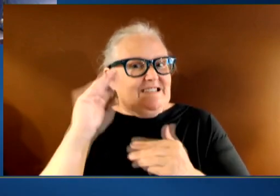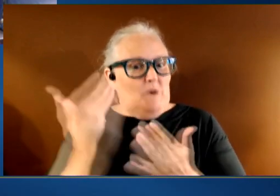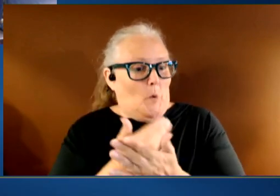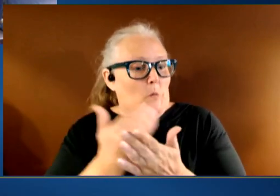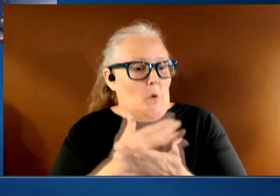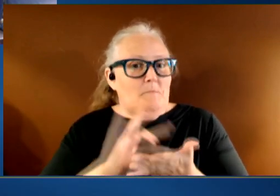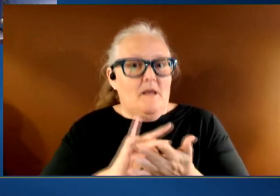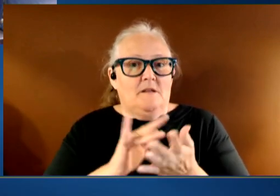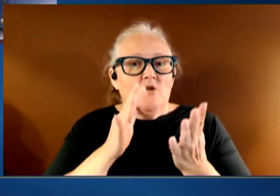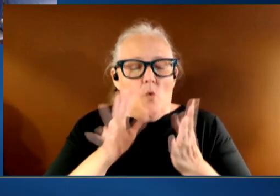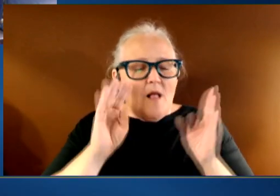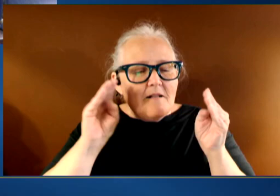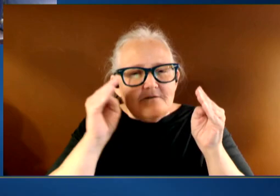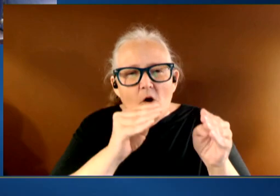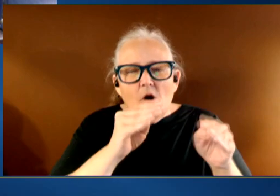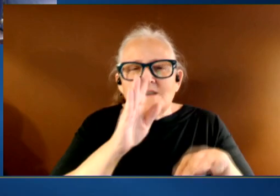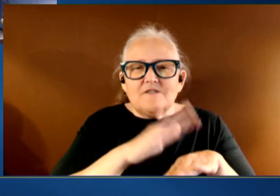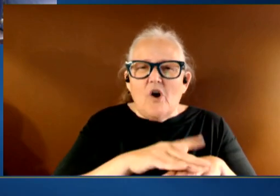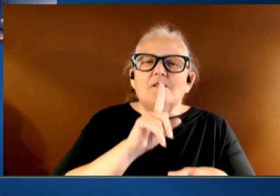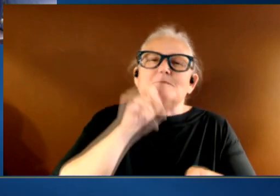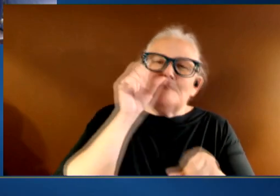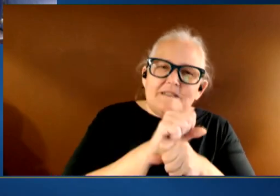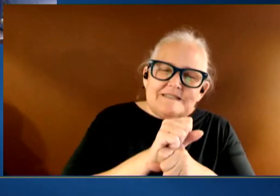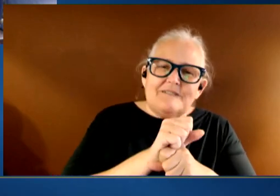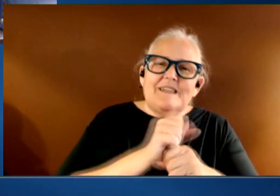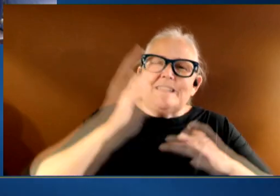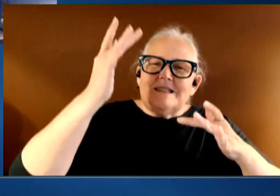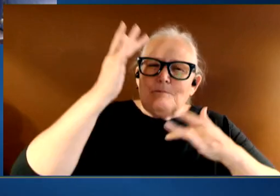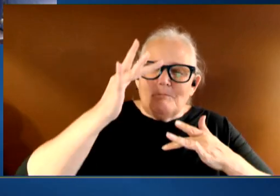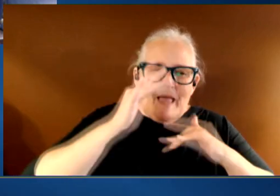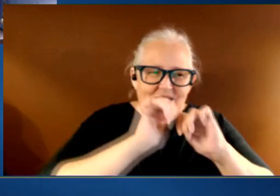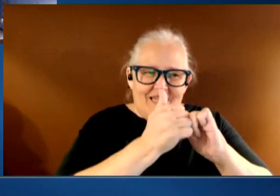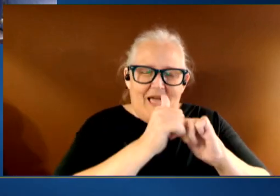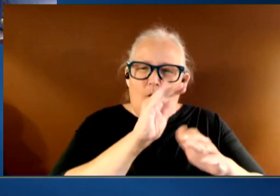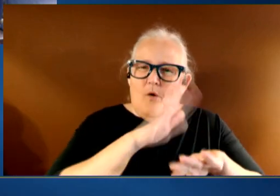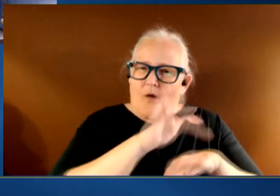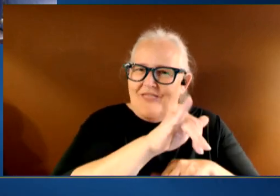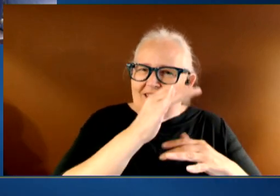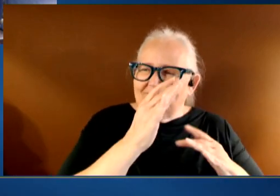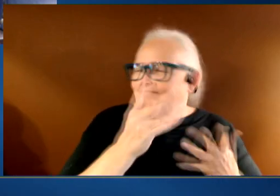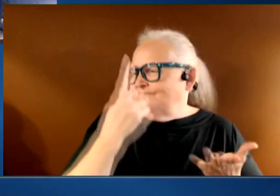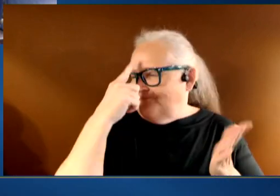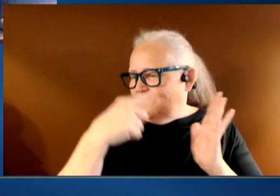of the pathophysiology of the disease. These aspects include increasing fetal hemoglobin,